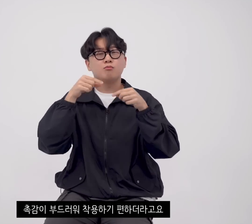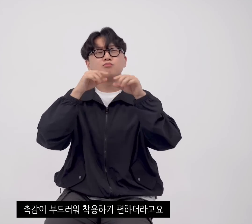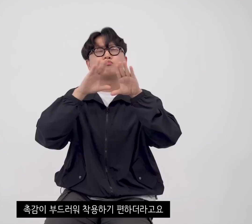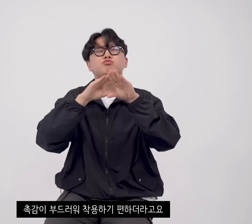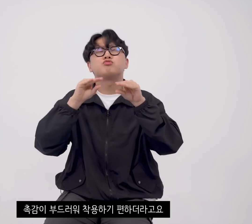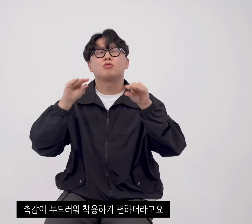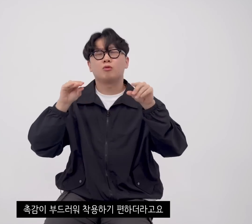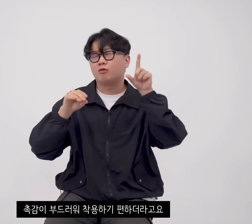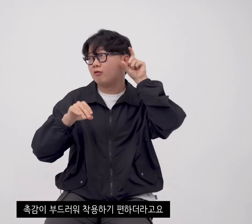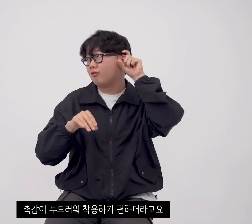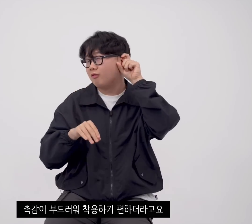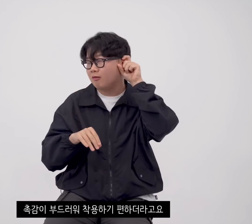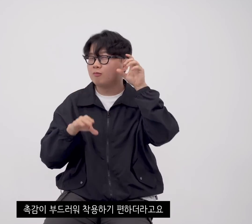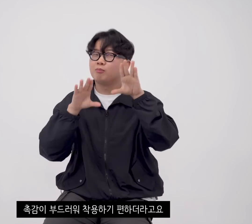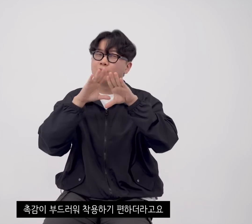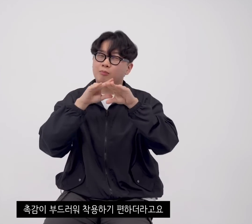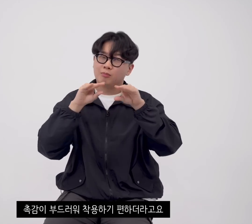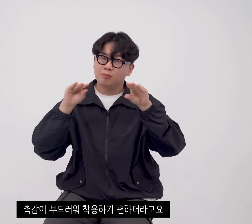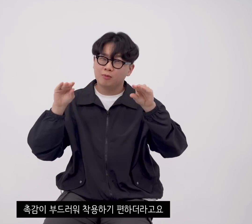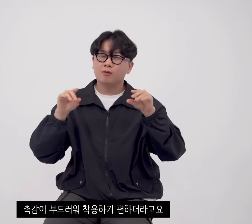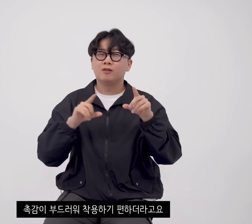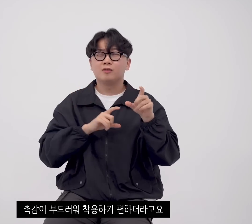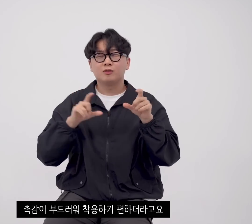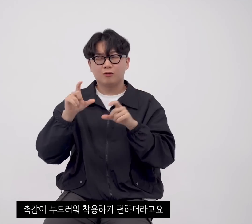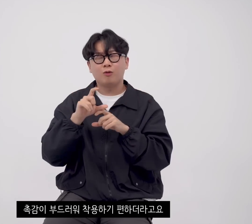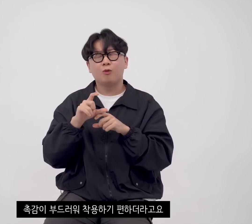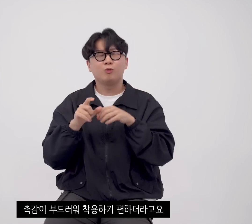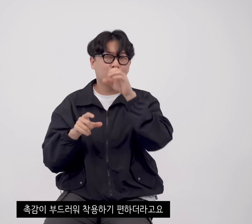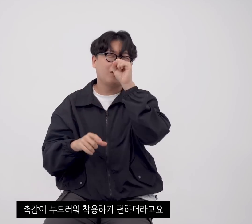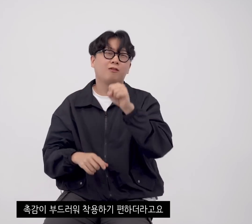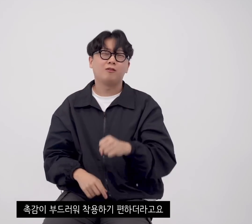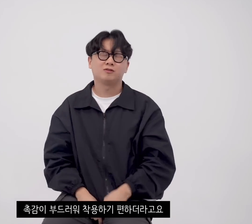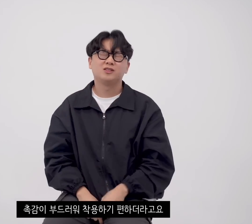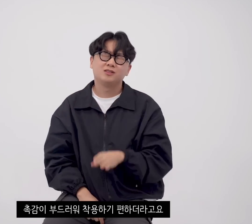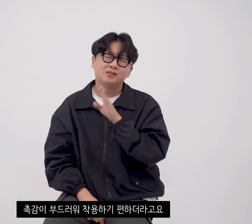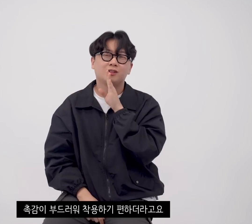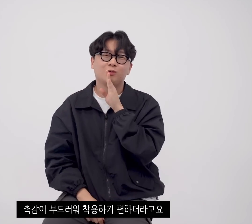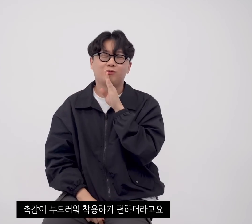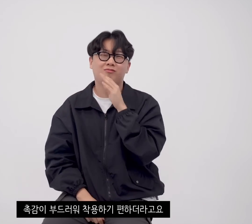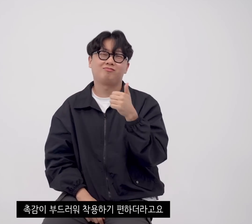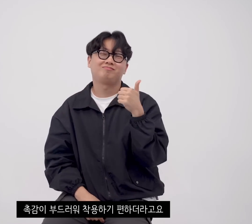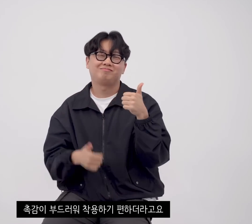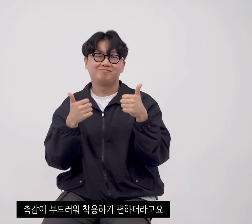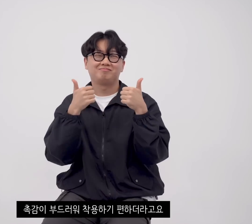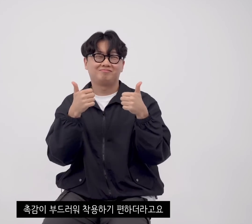It has a soft feel and is comfortable to wear.